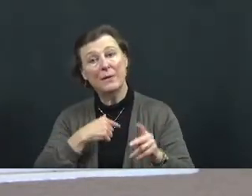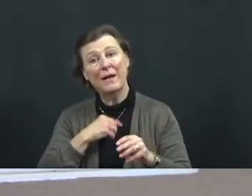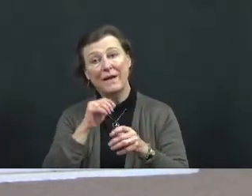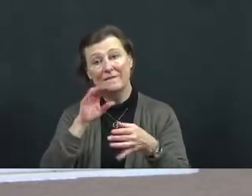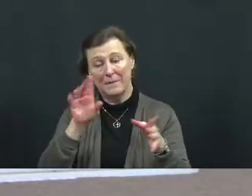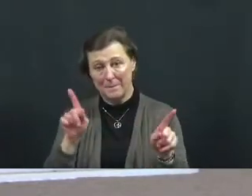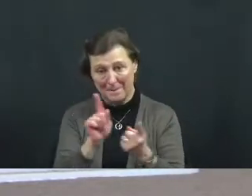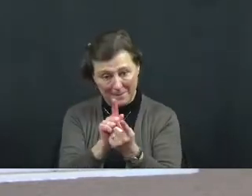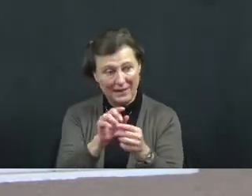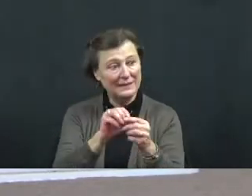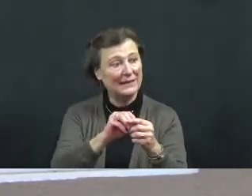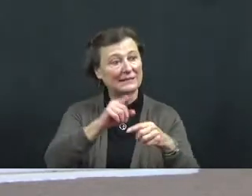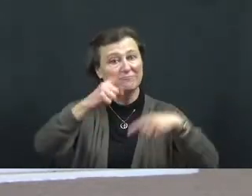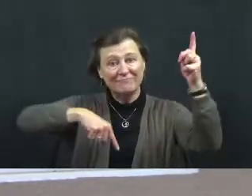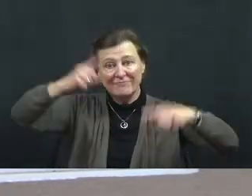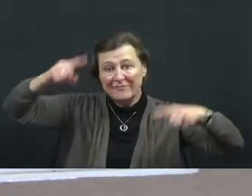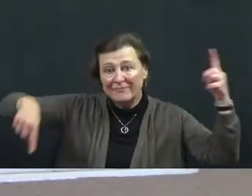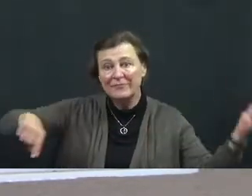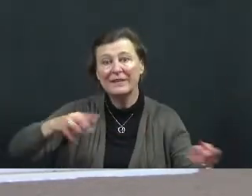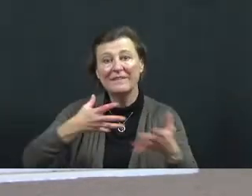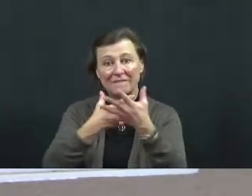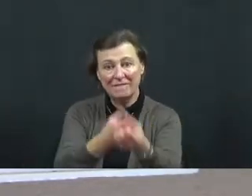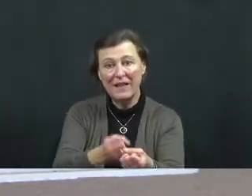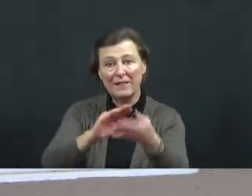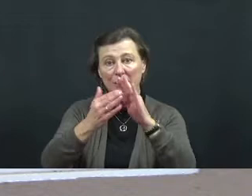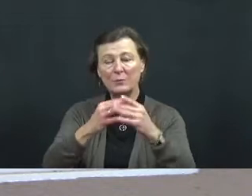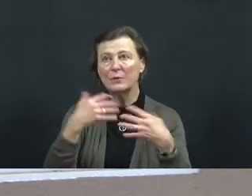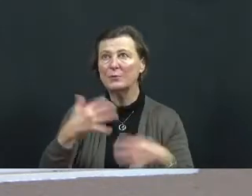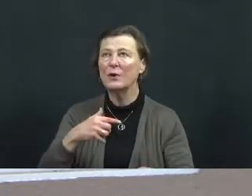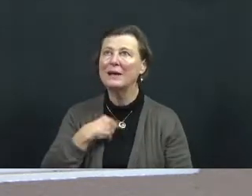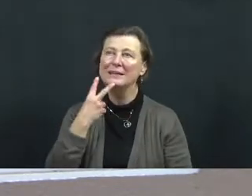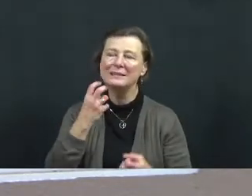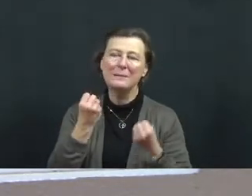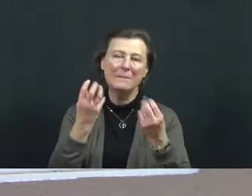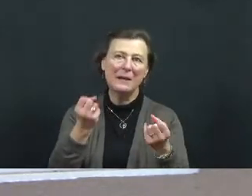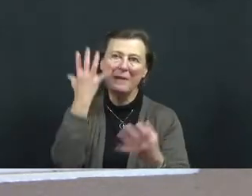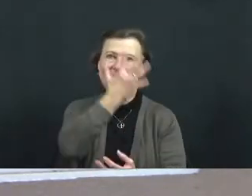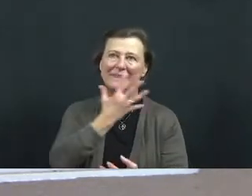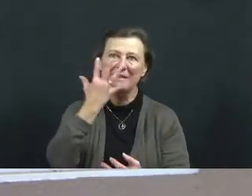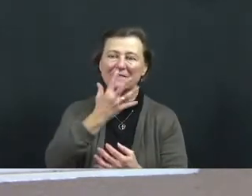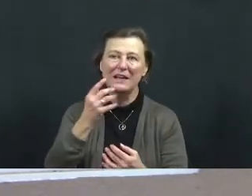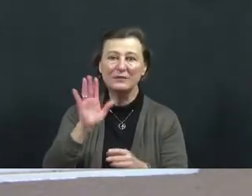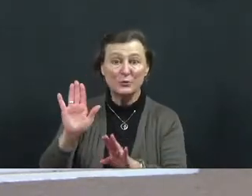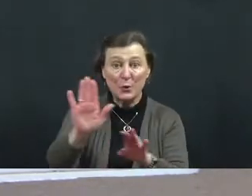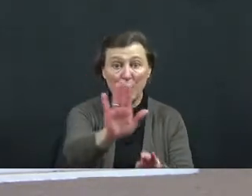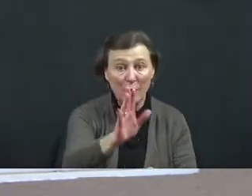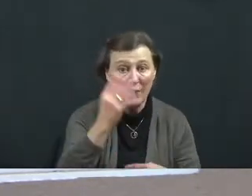A flood of friendly faces scrolls down through my memory. Your faces.